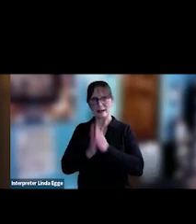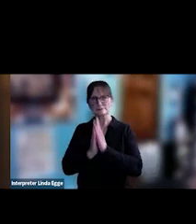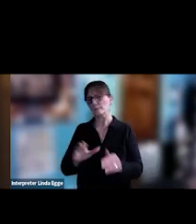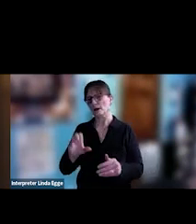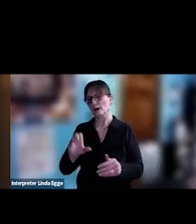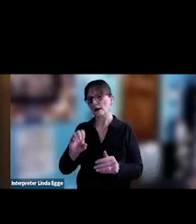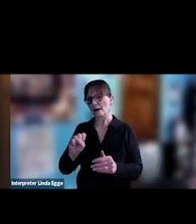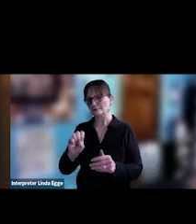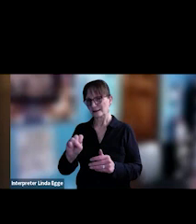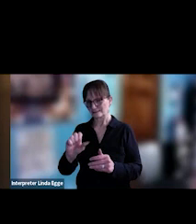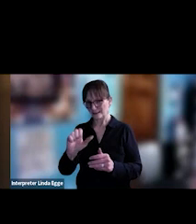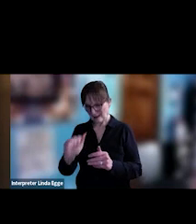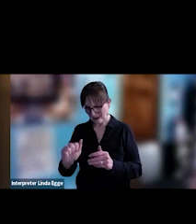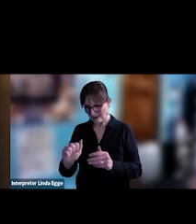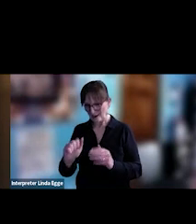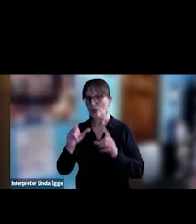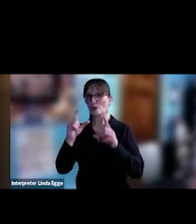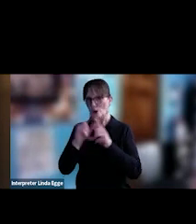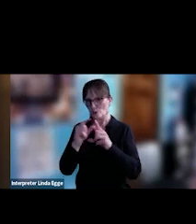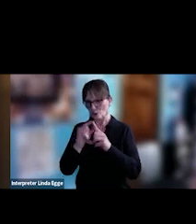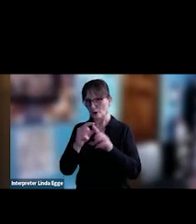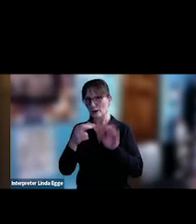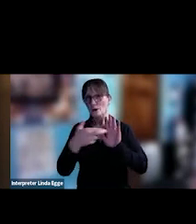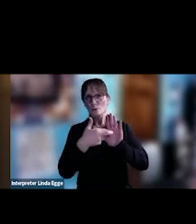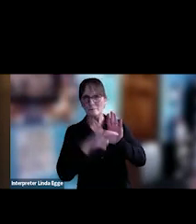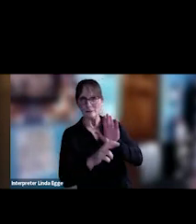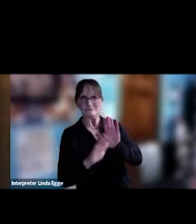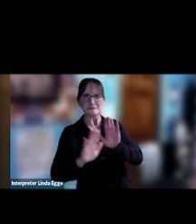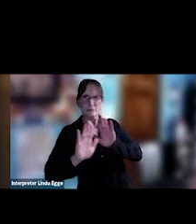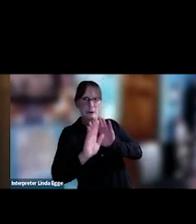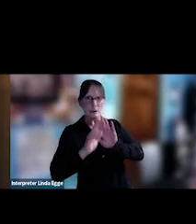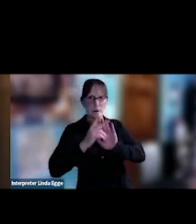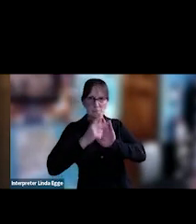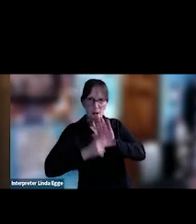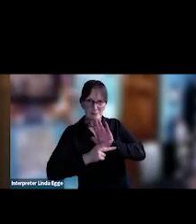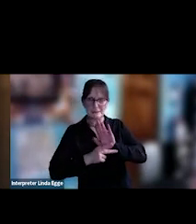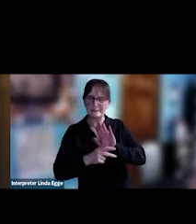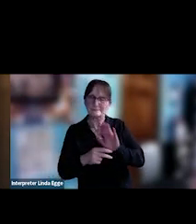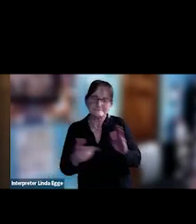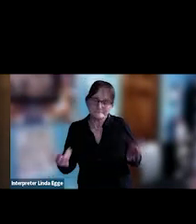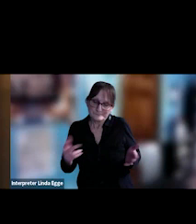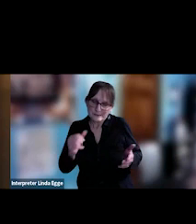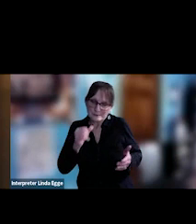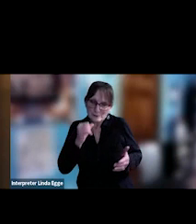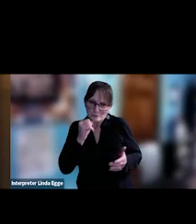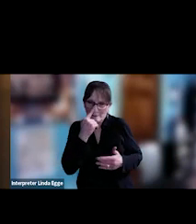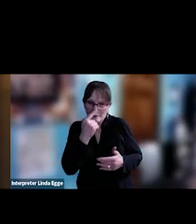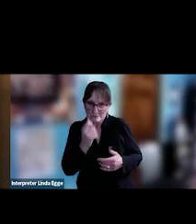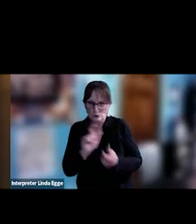the wording of this question reflects their policies, so they don't, they aren't interested in changing this question